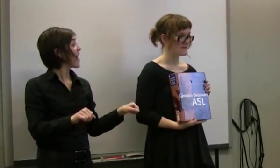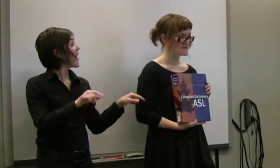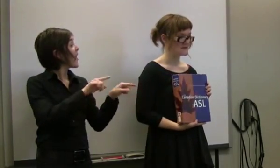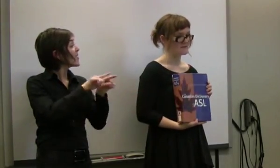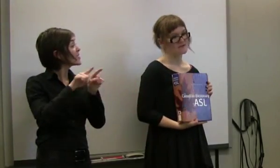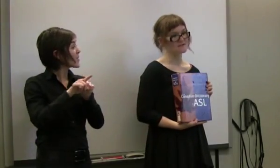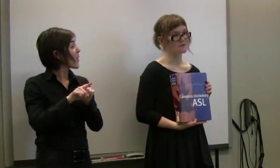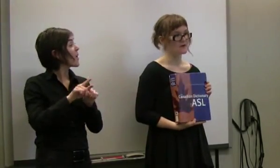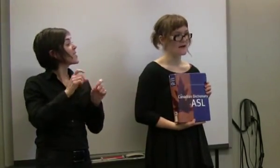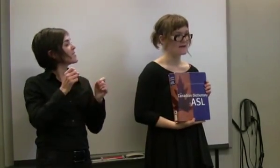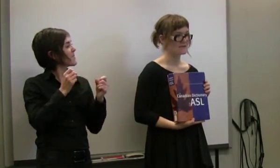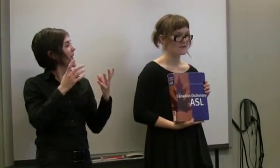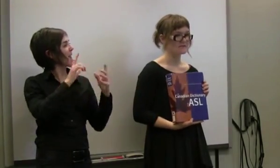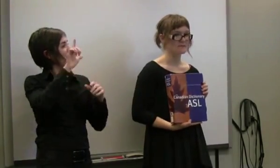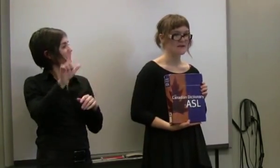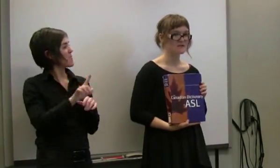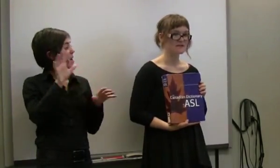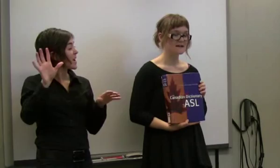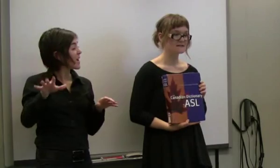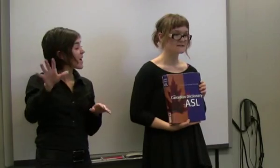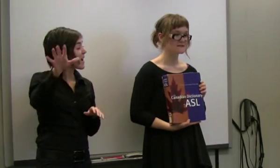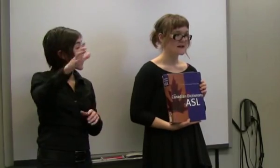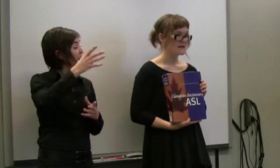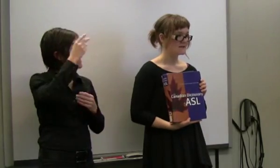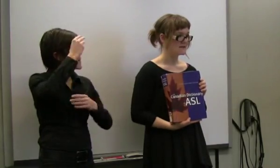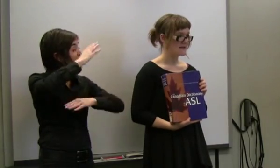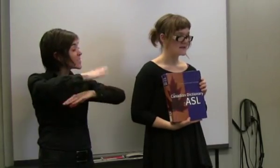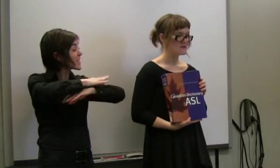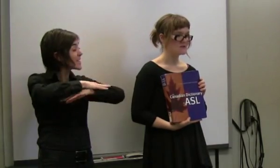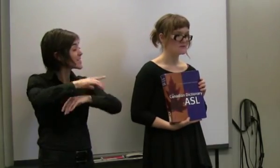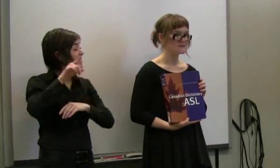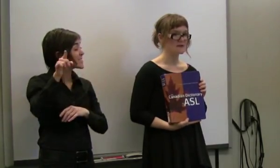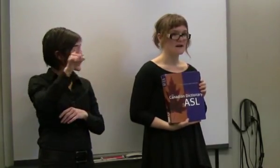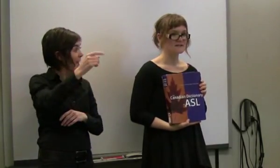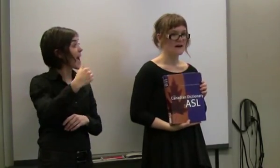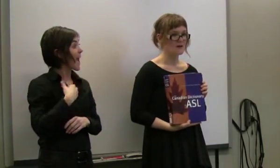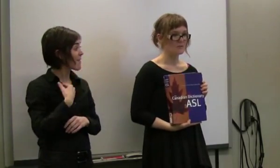of this book at their information desks